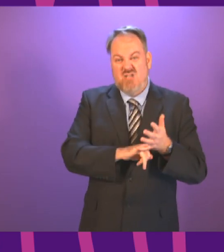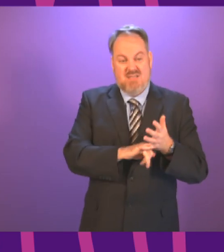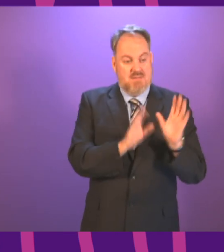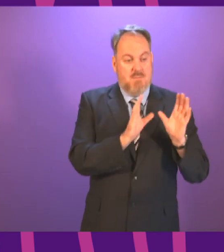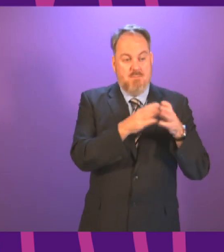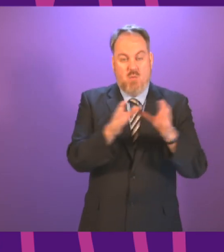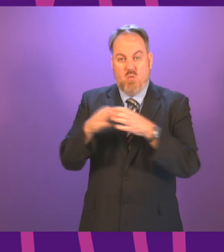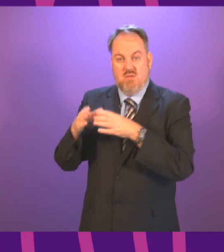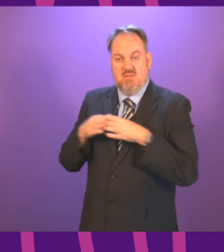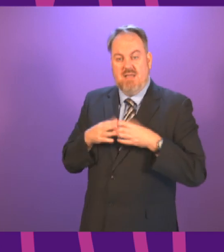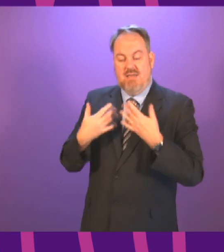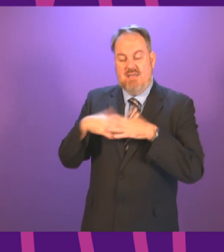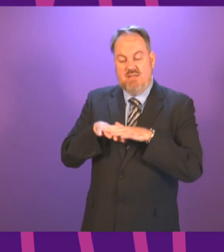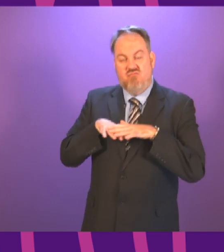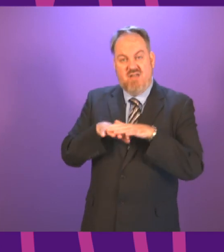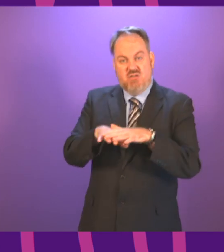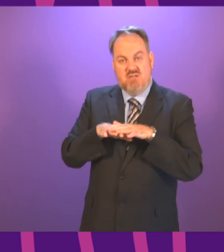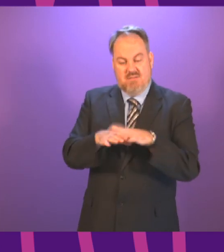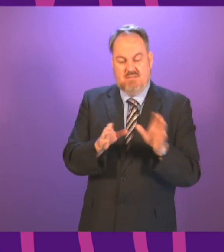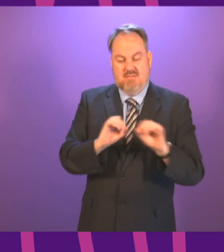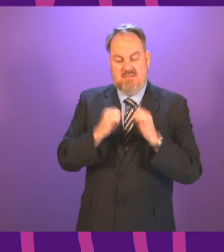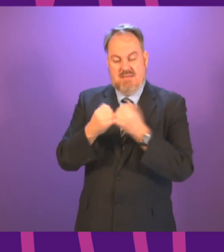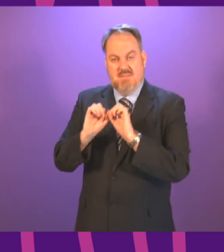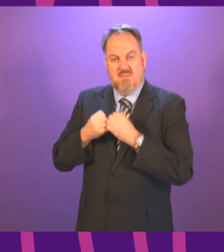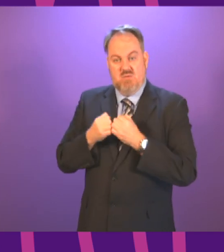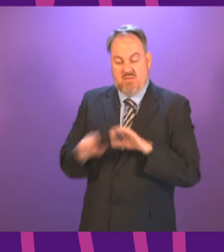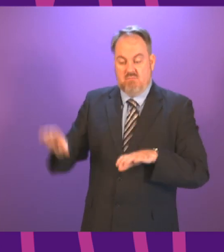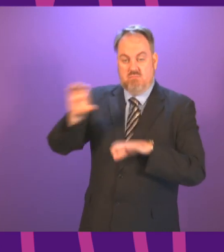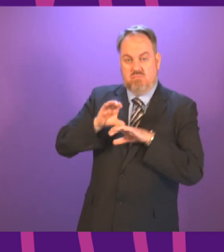service boards and integration authorities to meet the costs of responding to the pandemic.